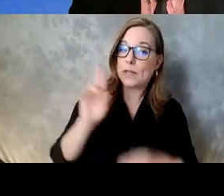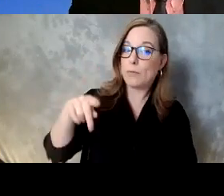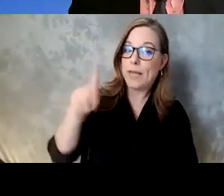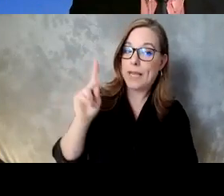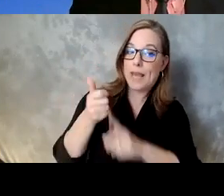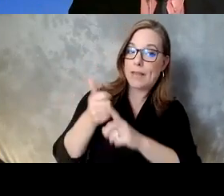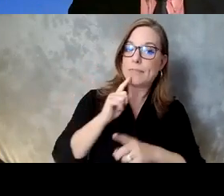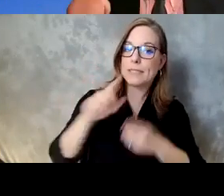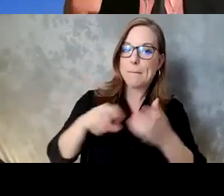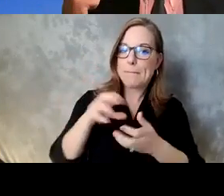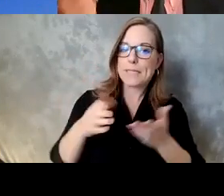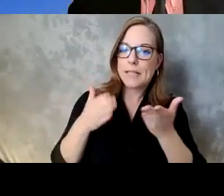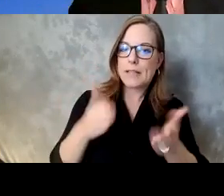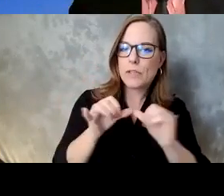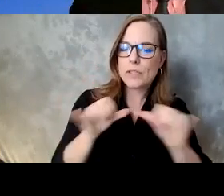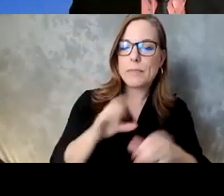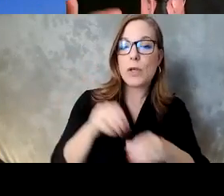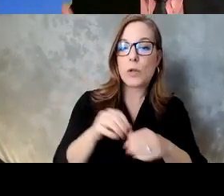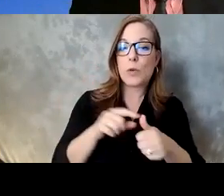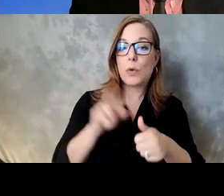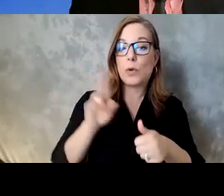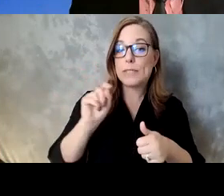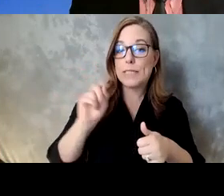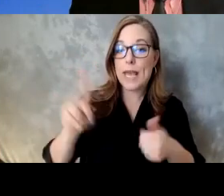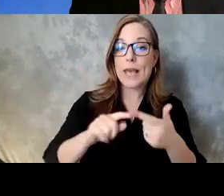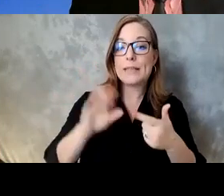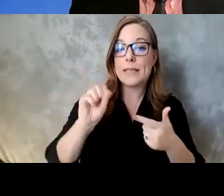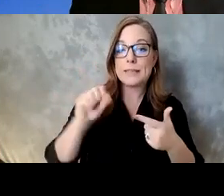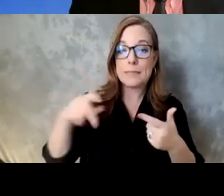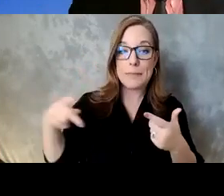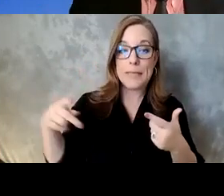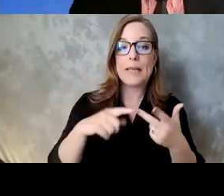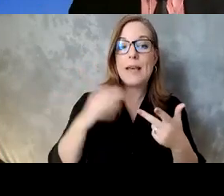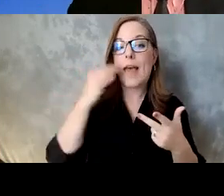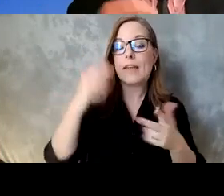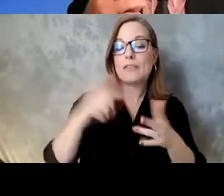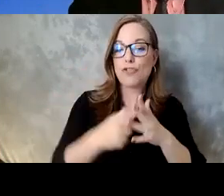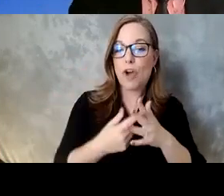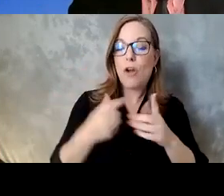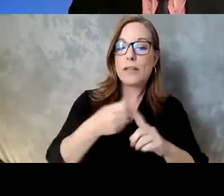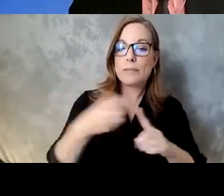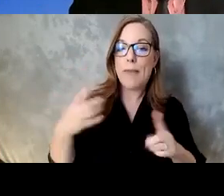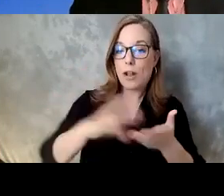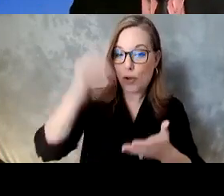TK CSPPP Head Start and Expanded Learning including Private Early Learning and Care